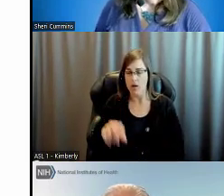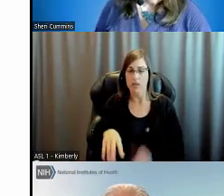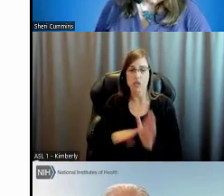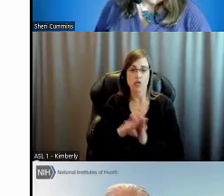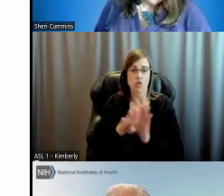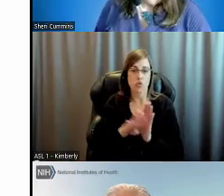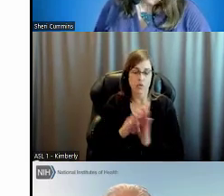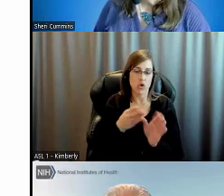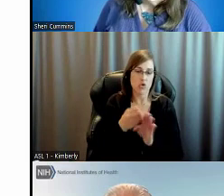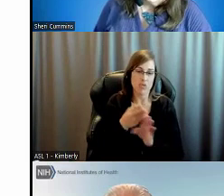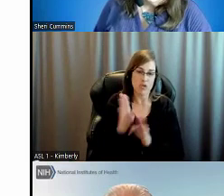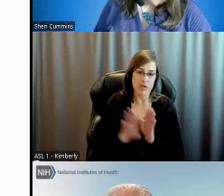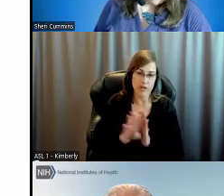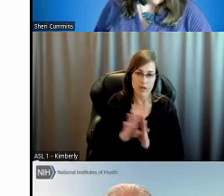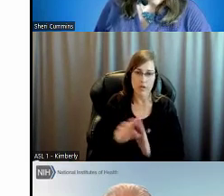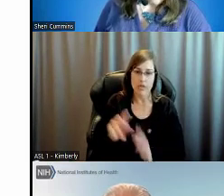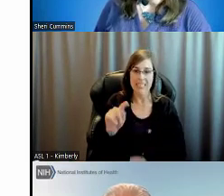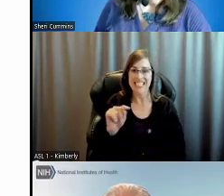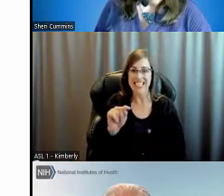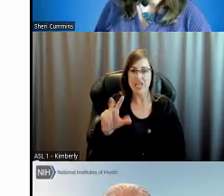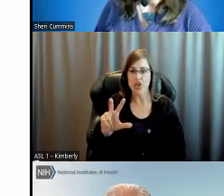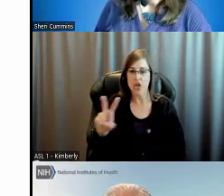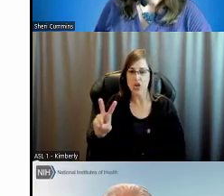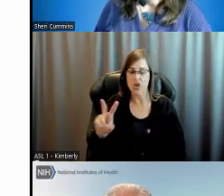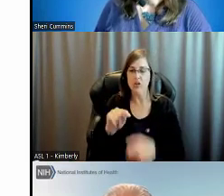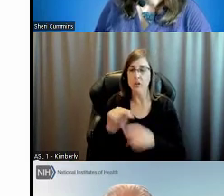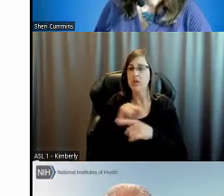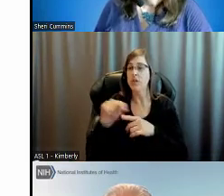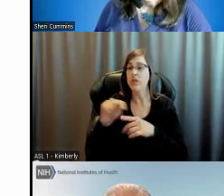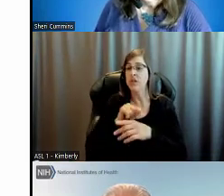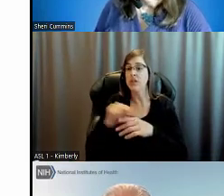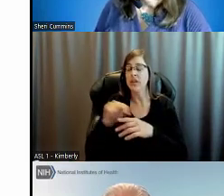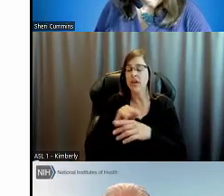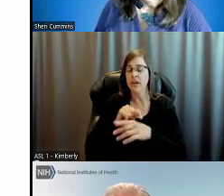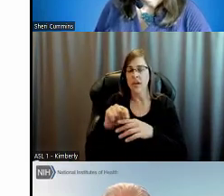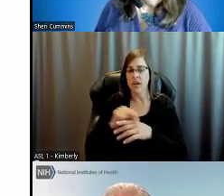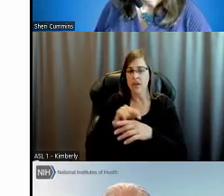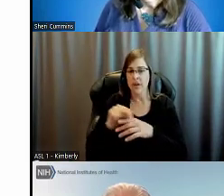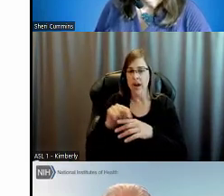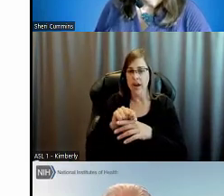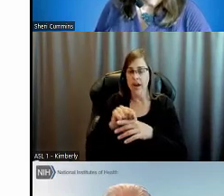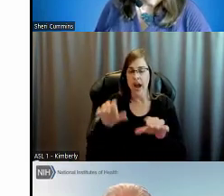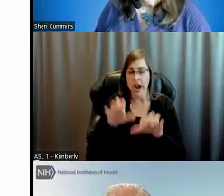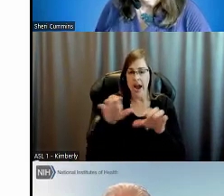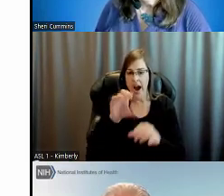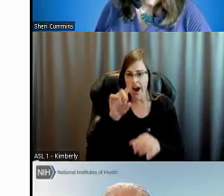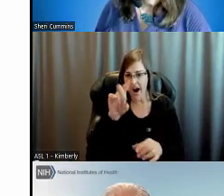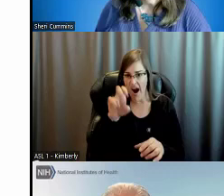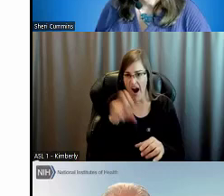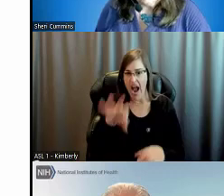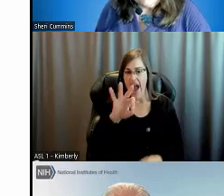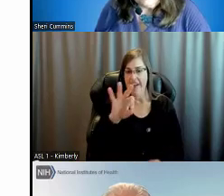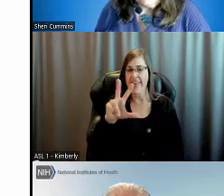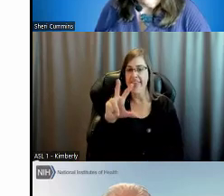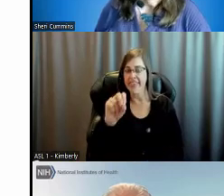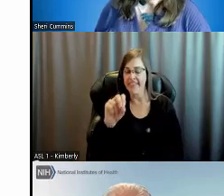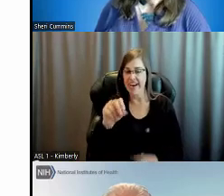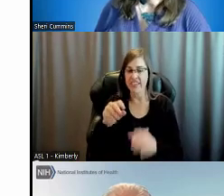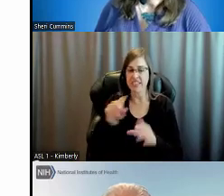A T32 is a Training Activity Code. F30 is a Fellowship Activity Code, and so on.